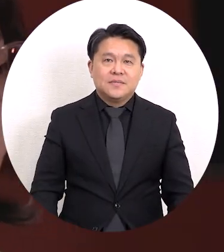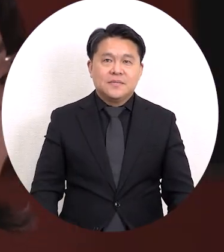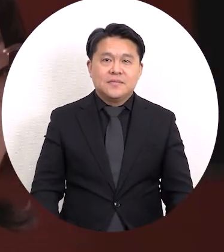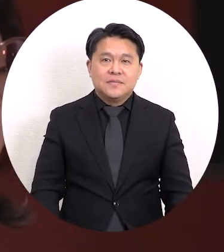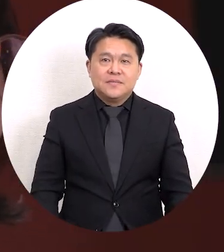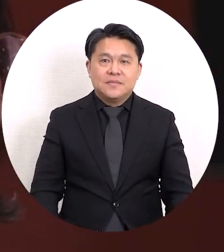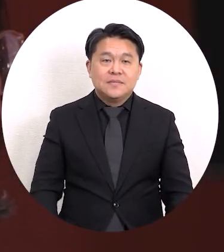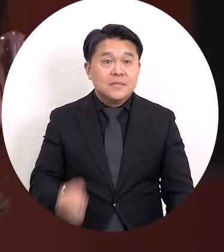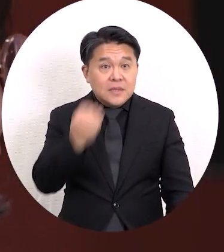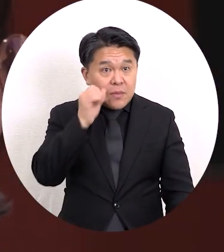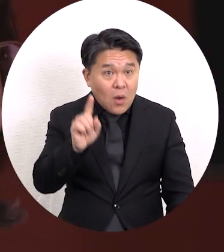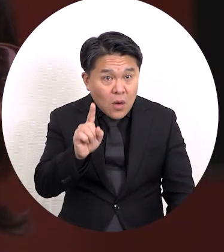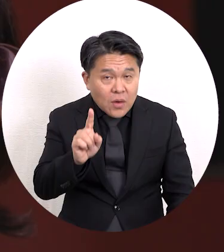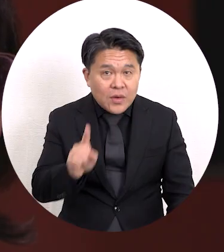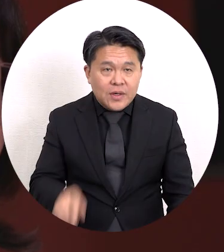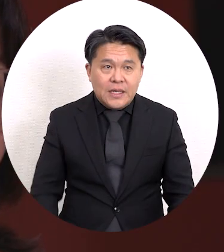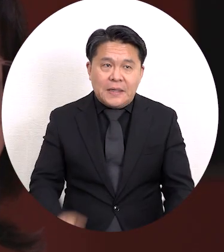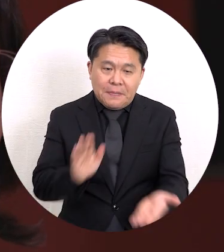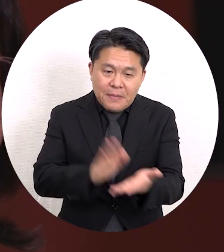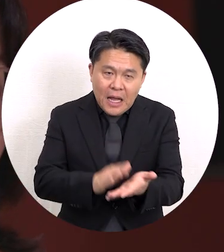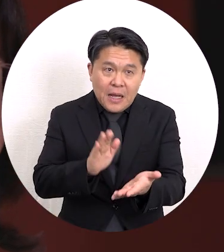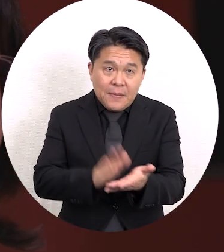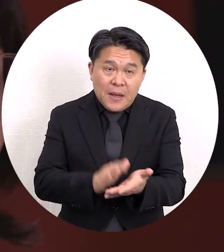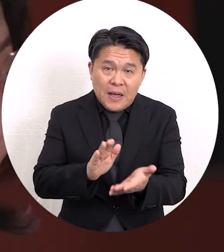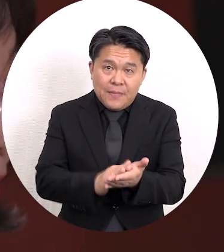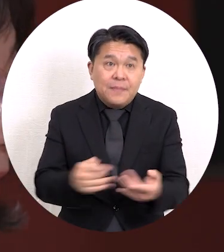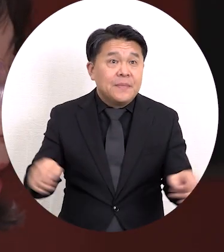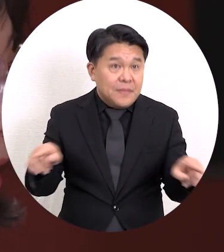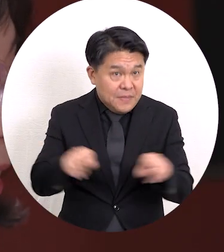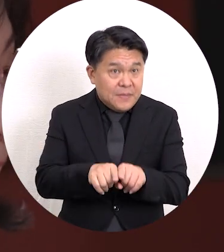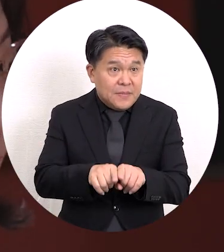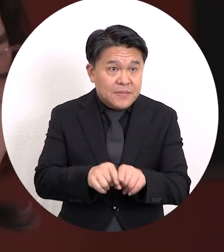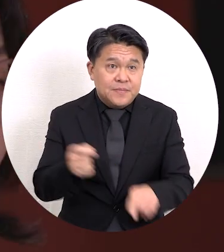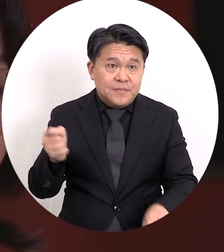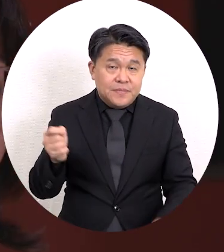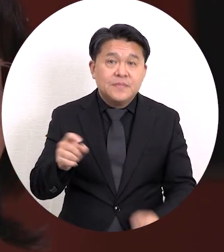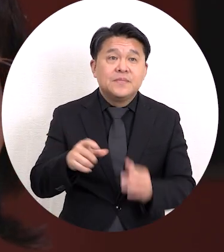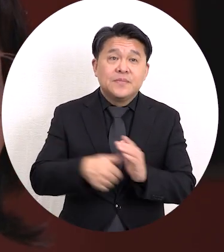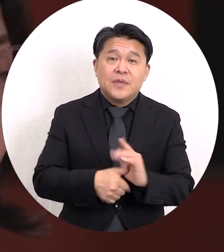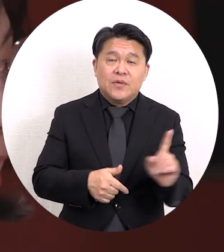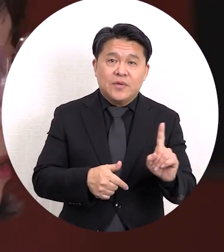When we all sync up and count the same beat,